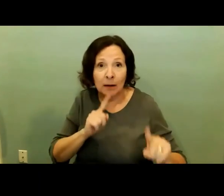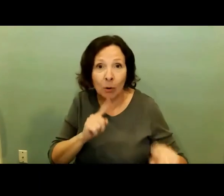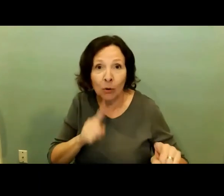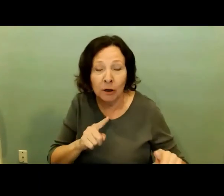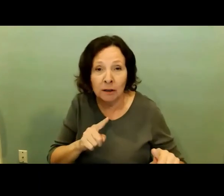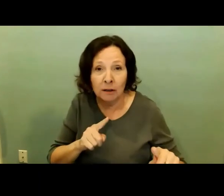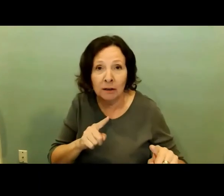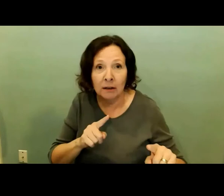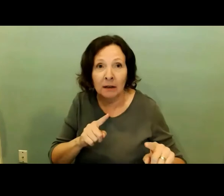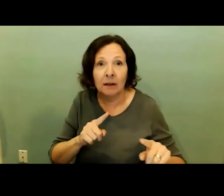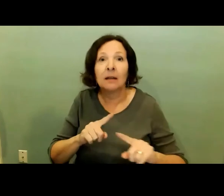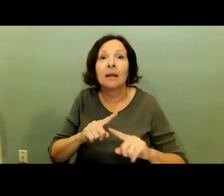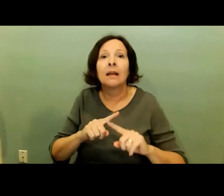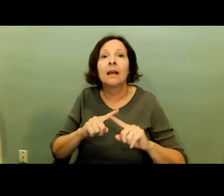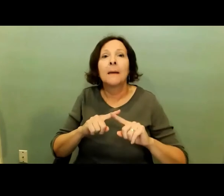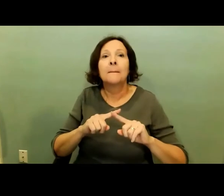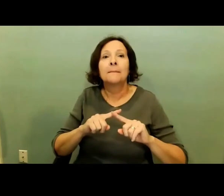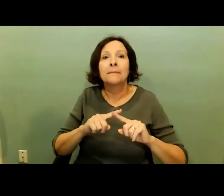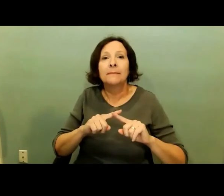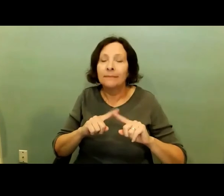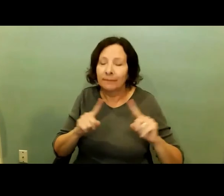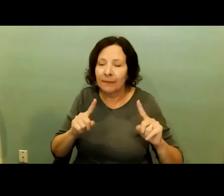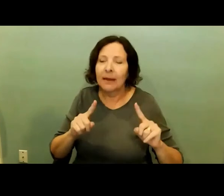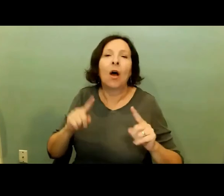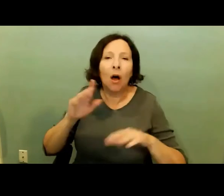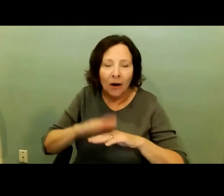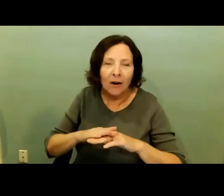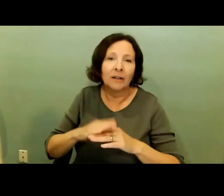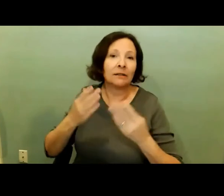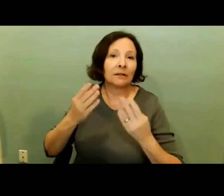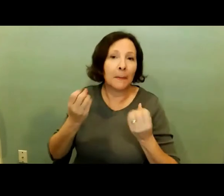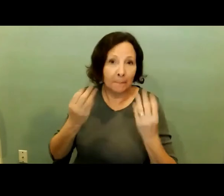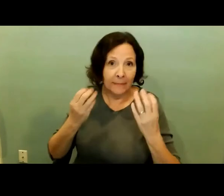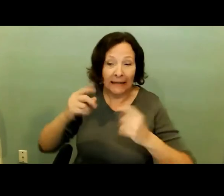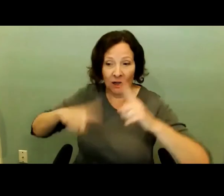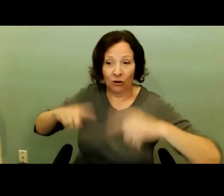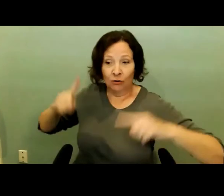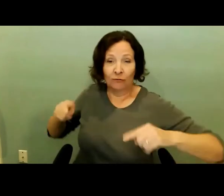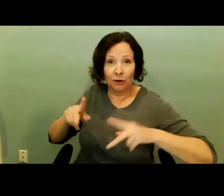the diversity on the campuses. And 3rd, we often fail to make the